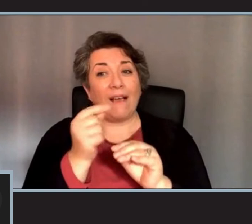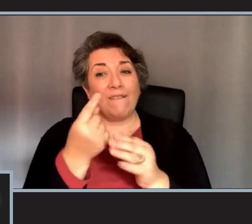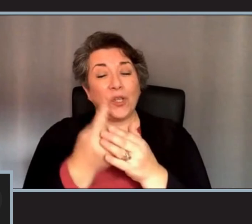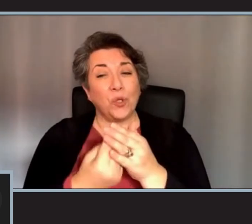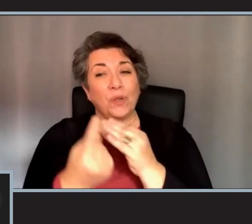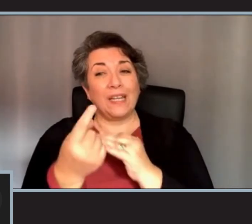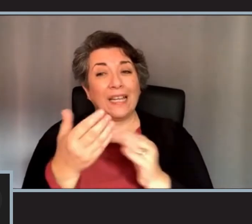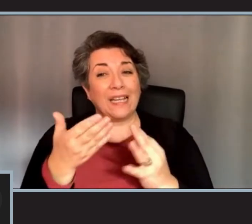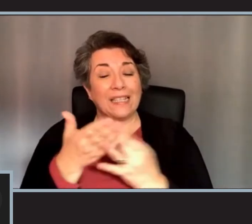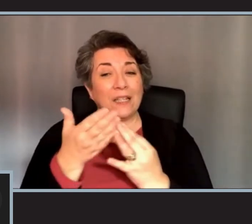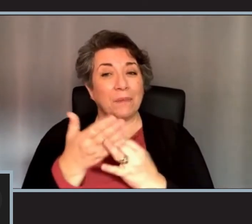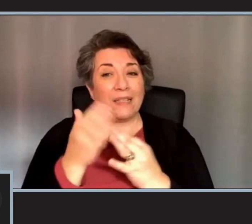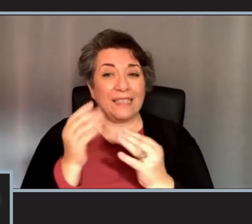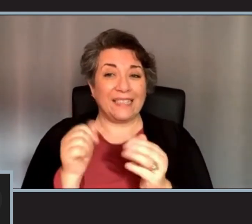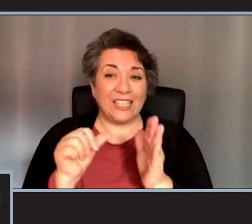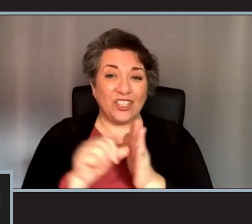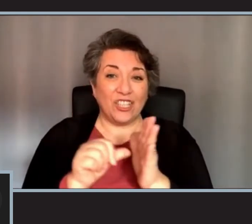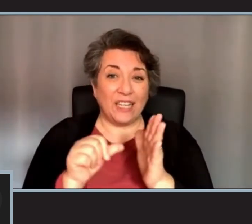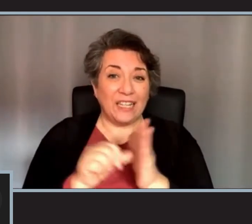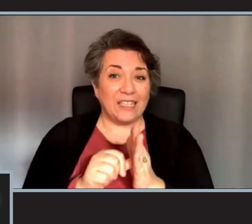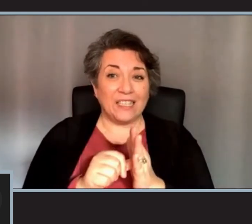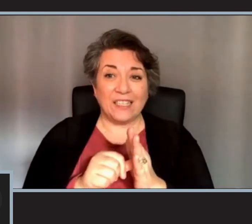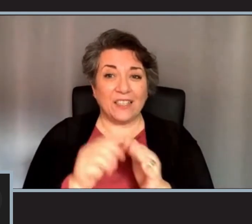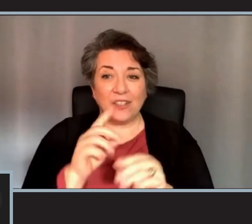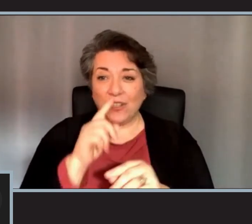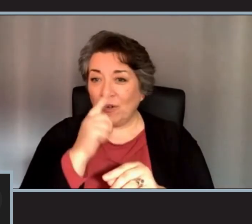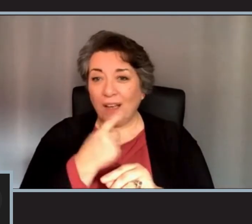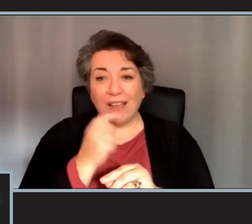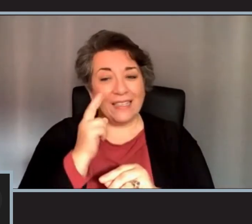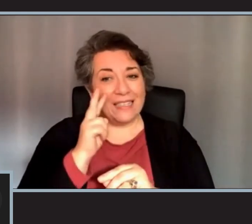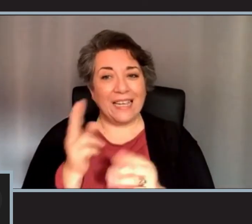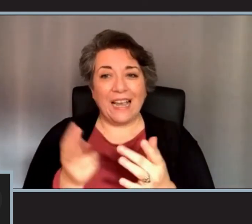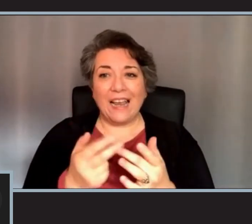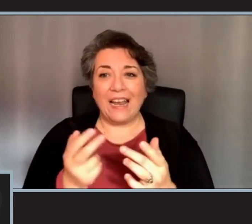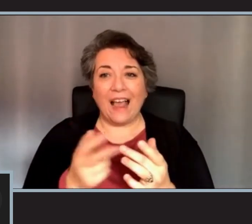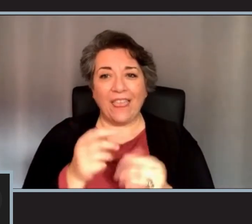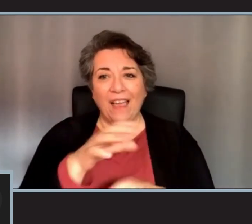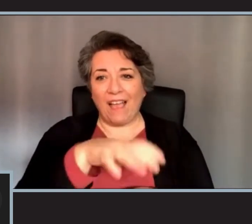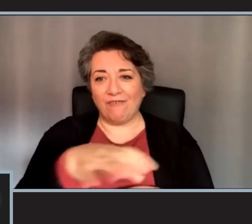that don't occur in other industries?” Brilliant question. Thank you, Kirsten.